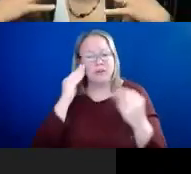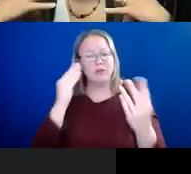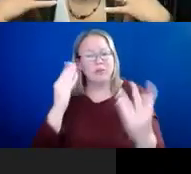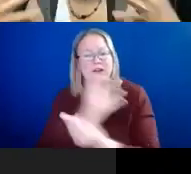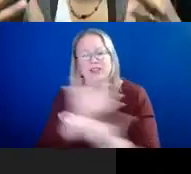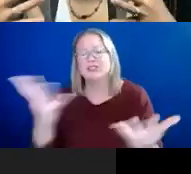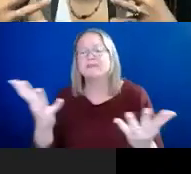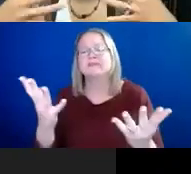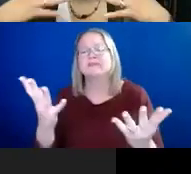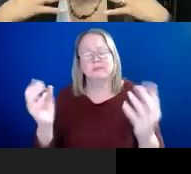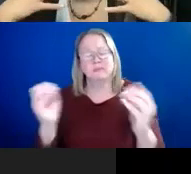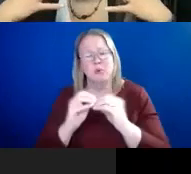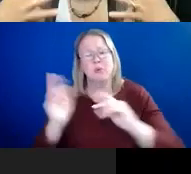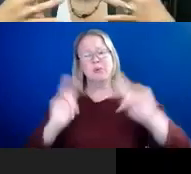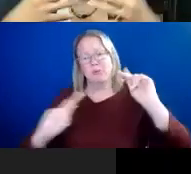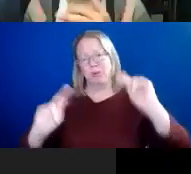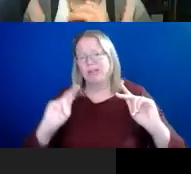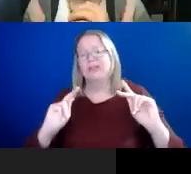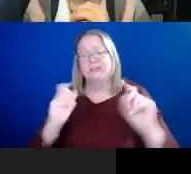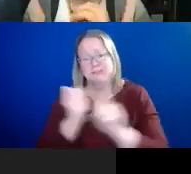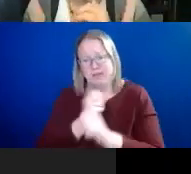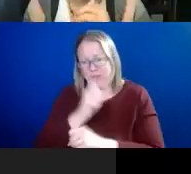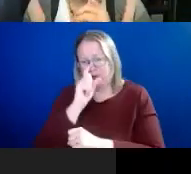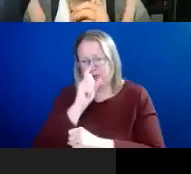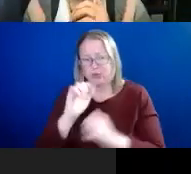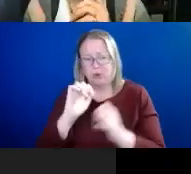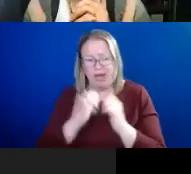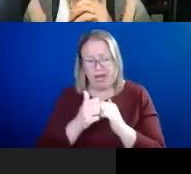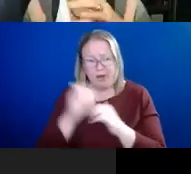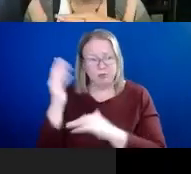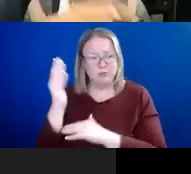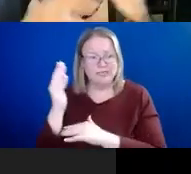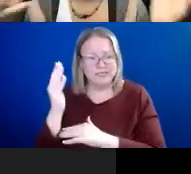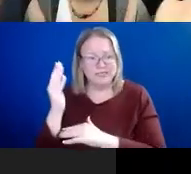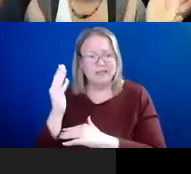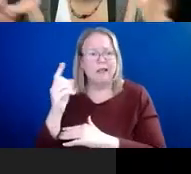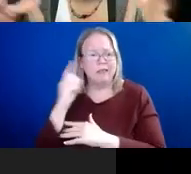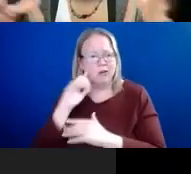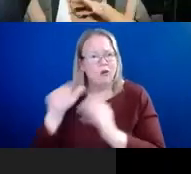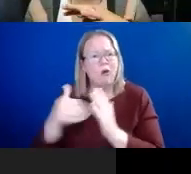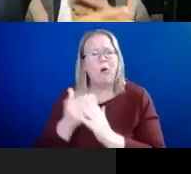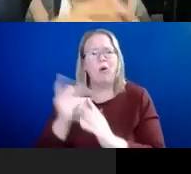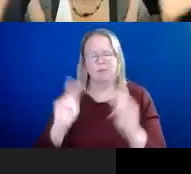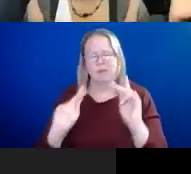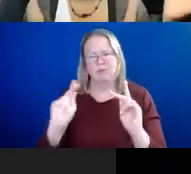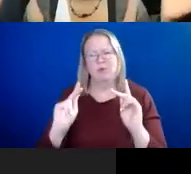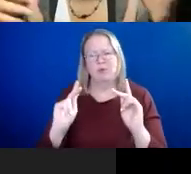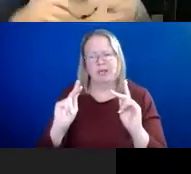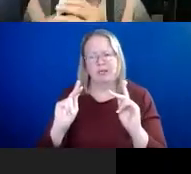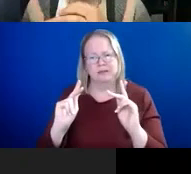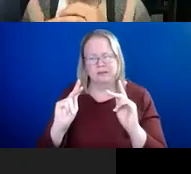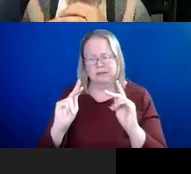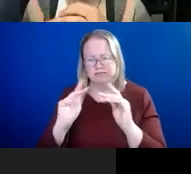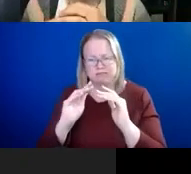a wider audience by making sure 13:18:31 the weight you do it thinks about all people and the variety of needs that people might have.